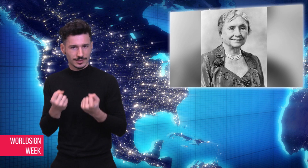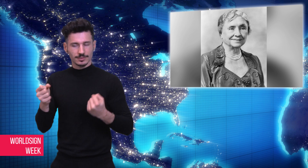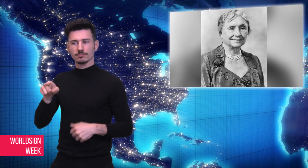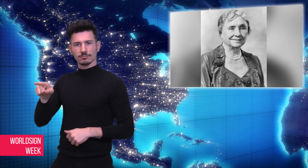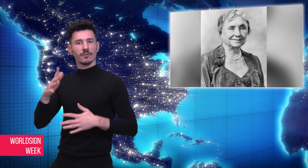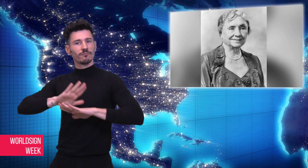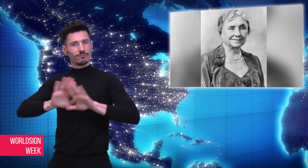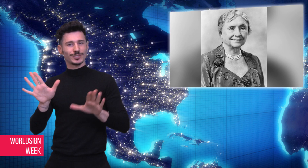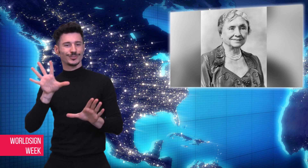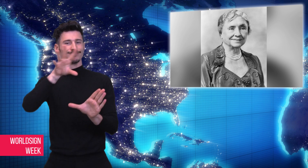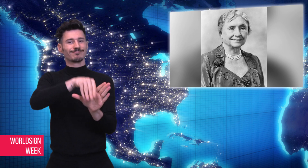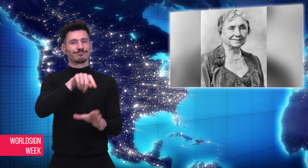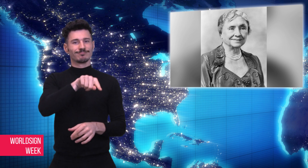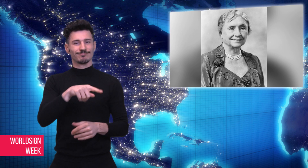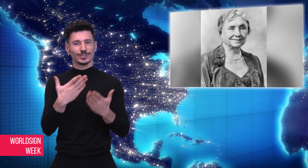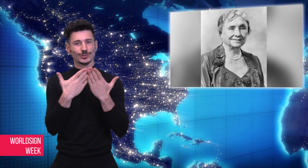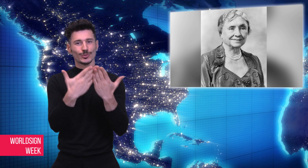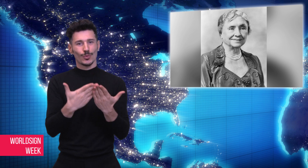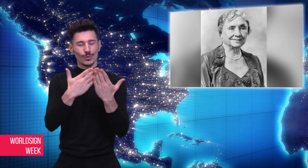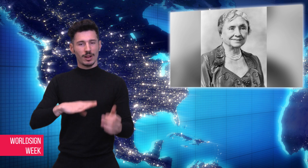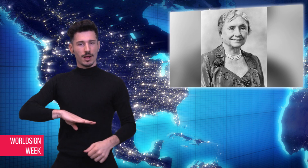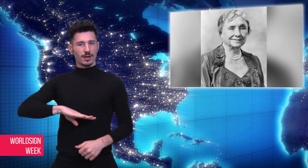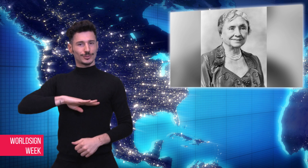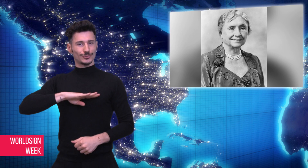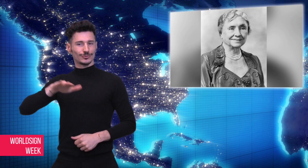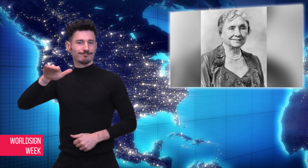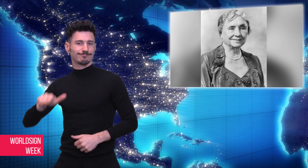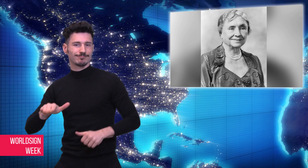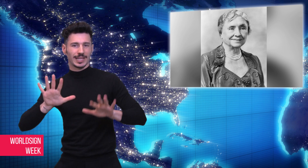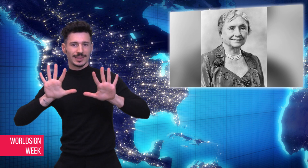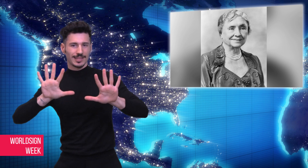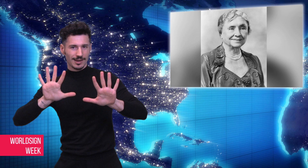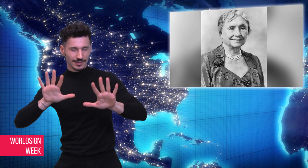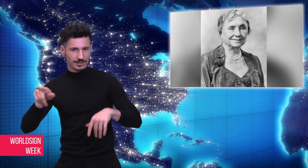age of 10 to learn how to speak.